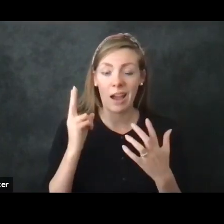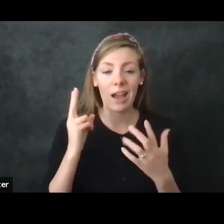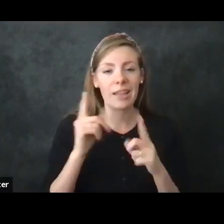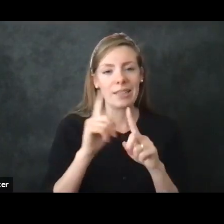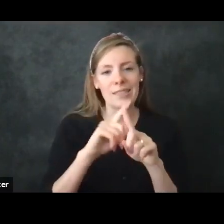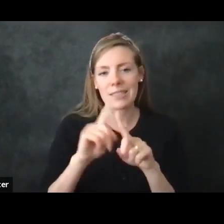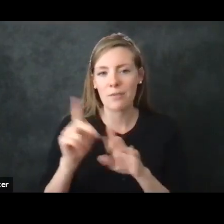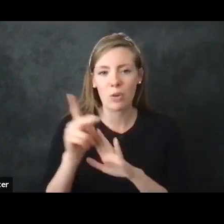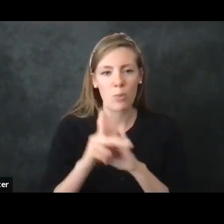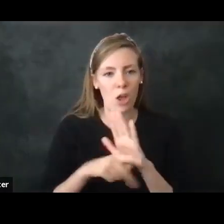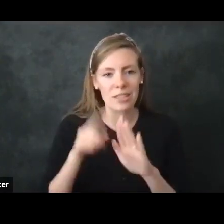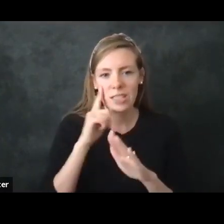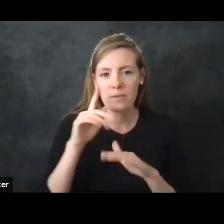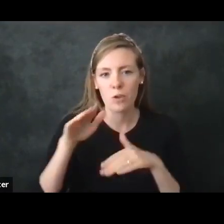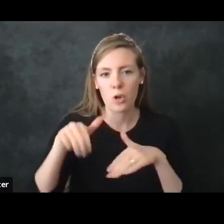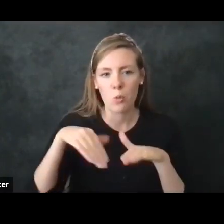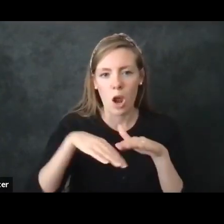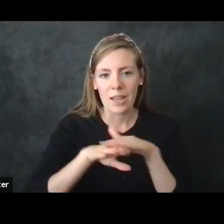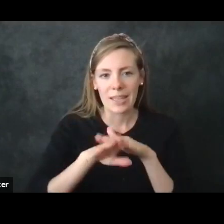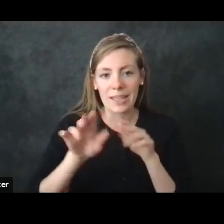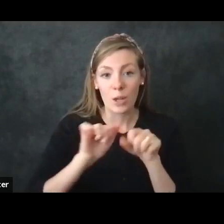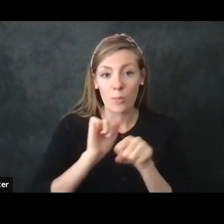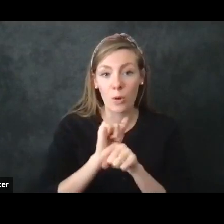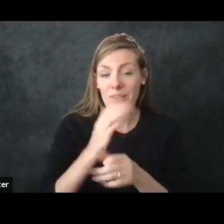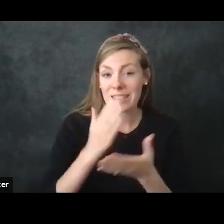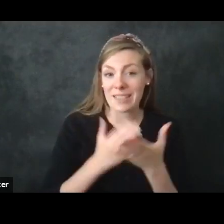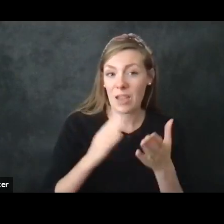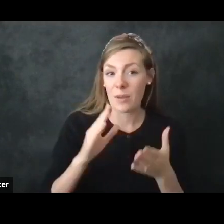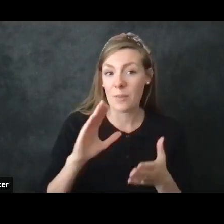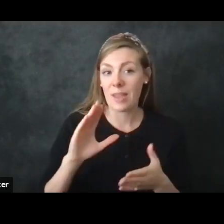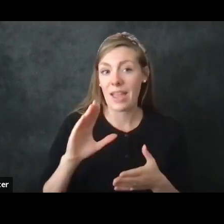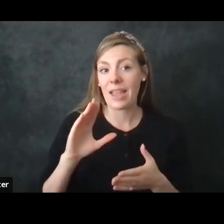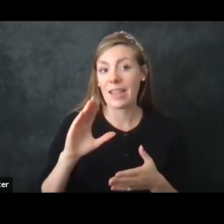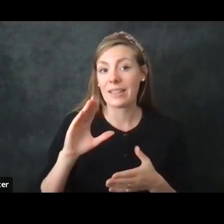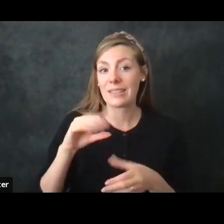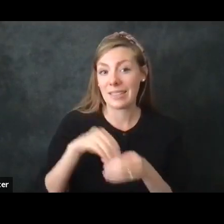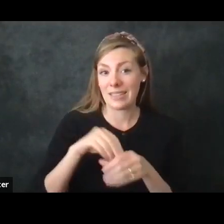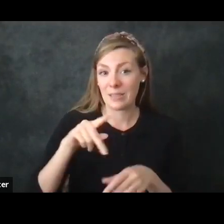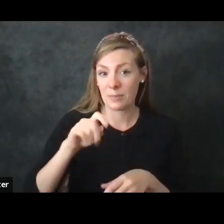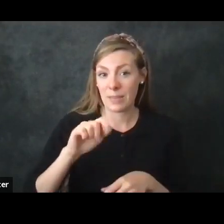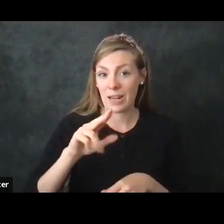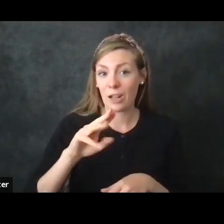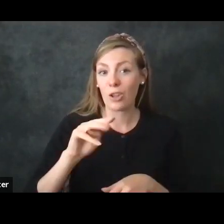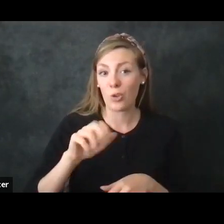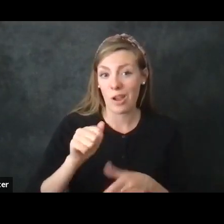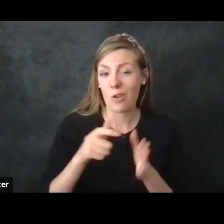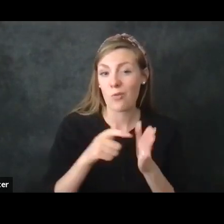So, for example, some sites, such as those at the Foundry work in Petaluma require an appointment while Rose in Community